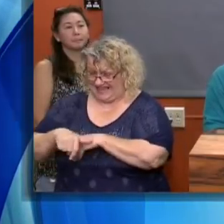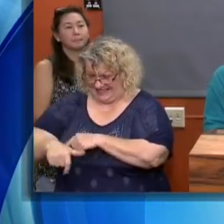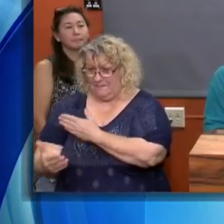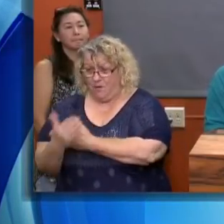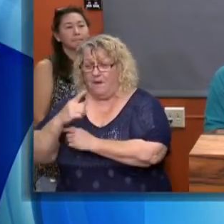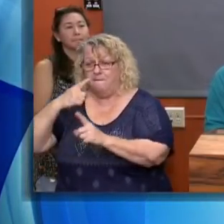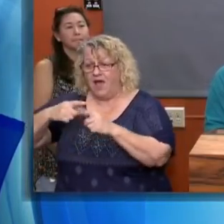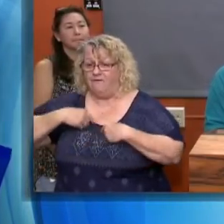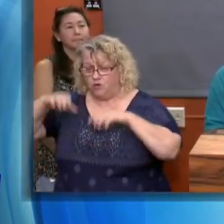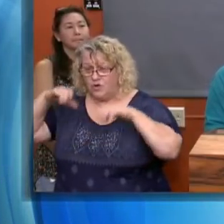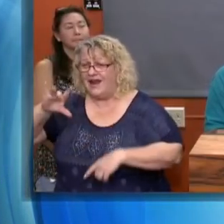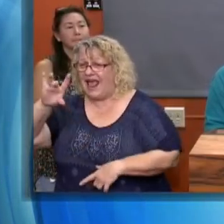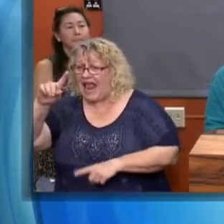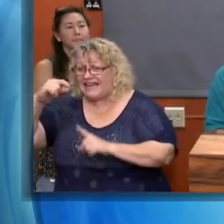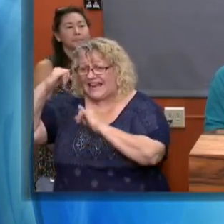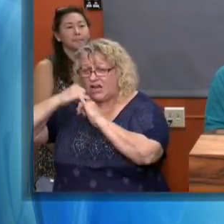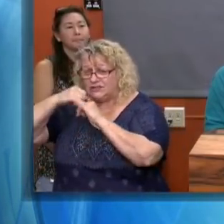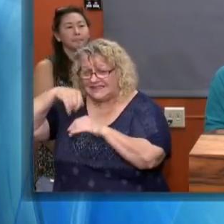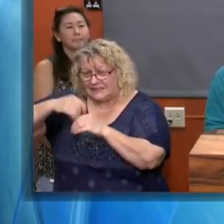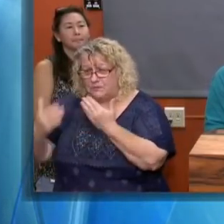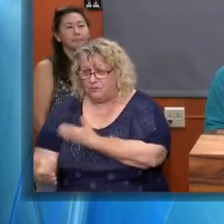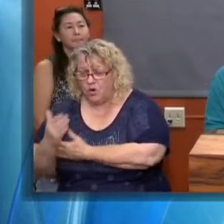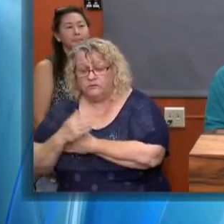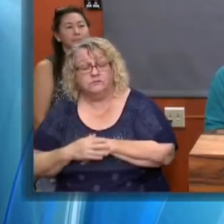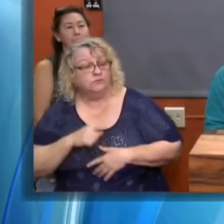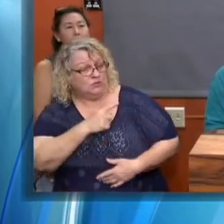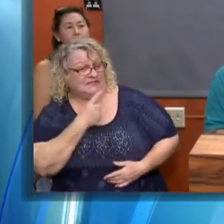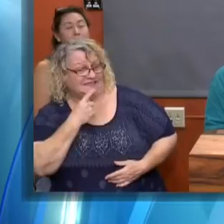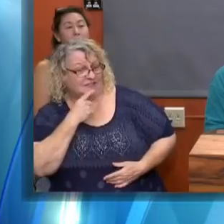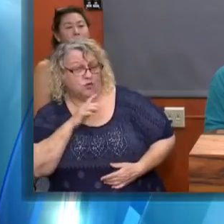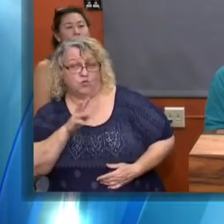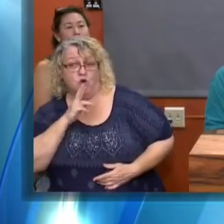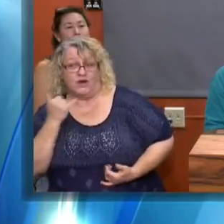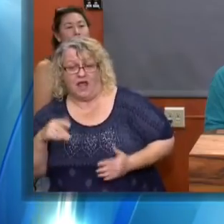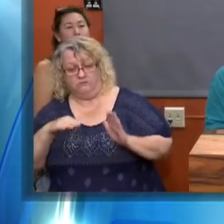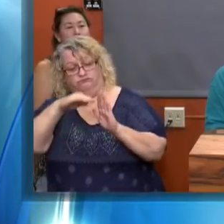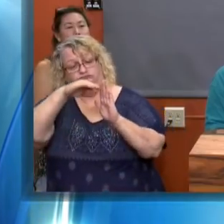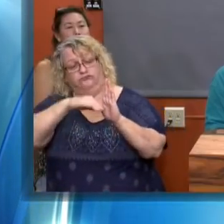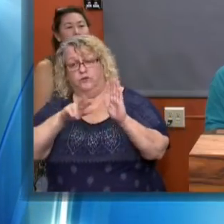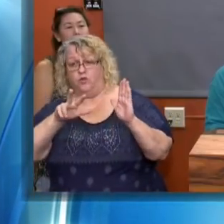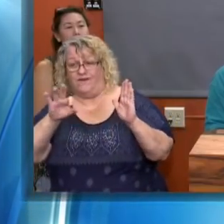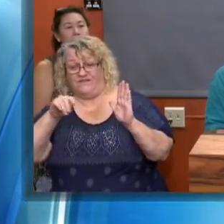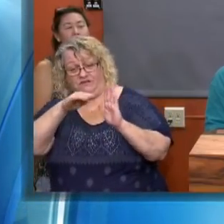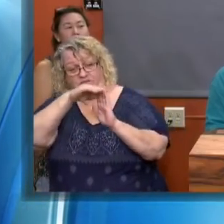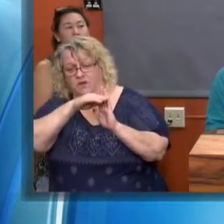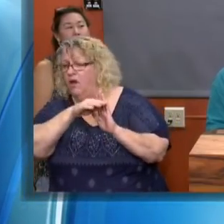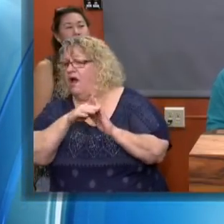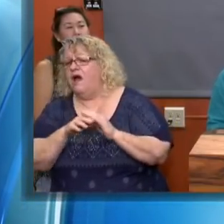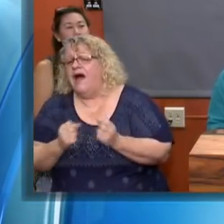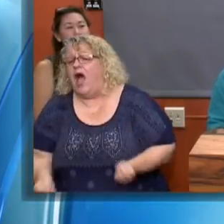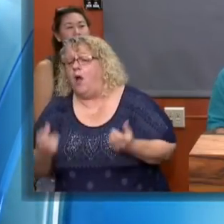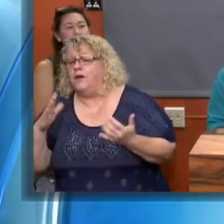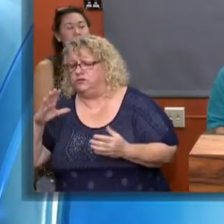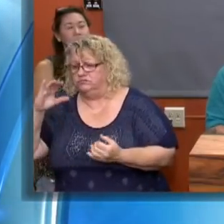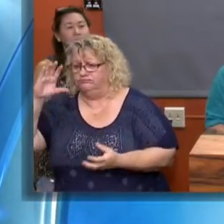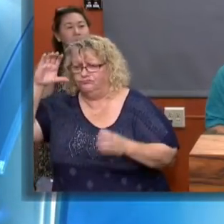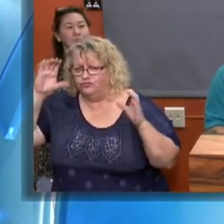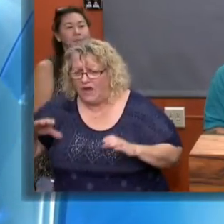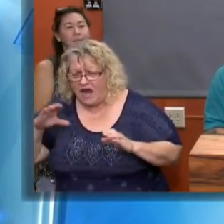ERNIE YOU KNOW, THEY WERE SAYING 8 INCHES OF RAIN UP HOW MANY INCHES OF RAIN WOULD IT TAKE TO FILL UP THE